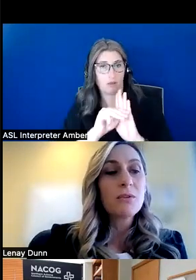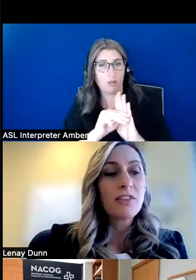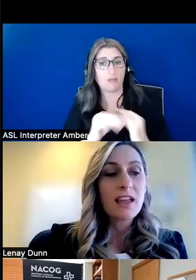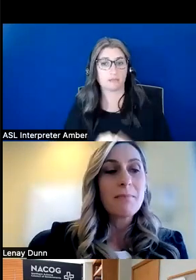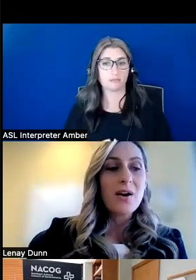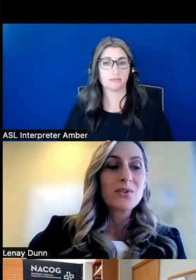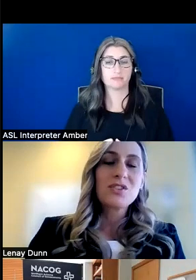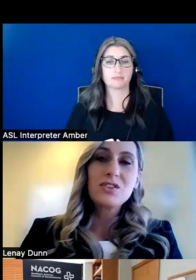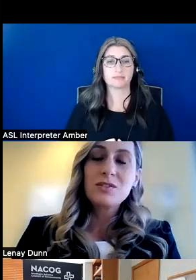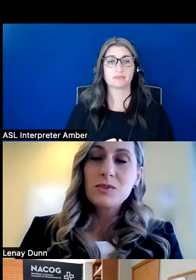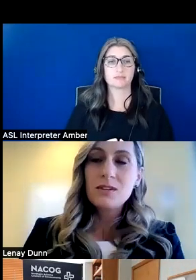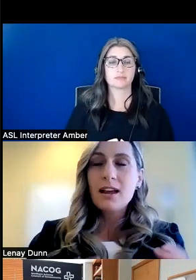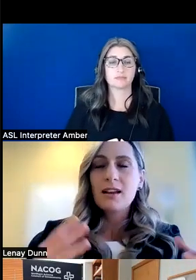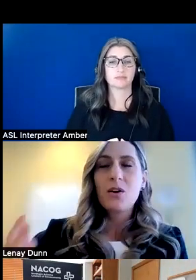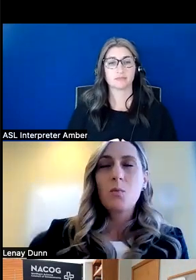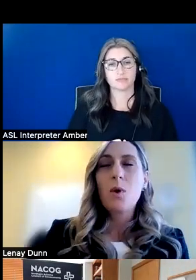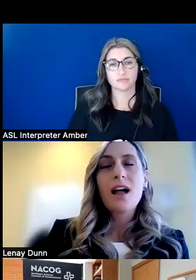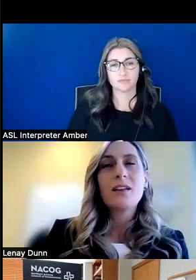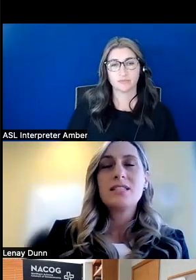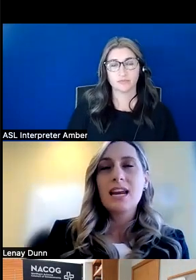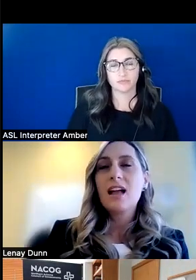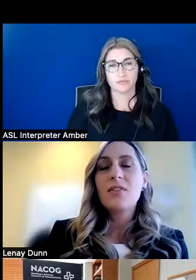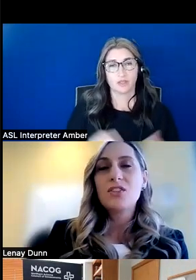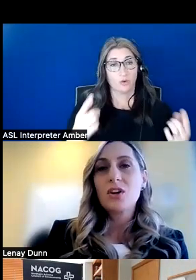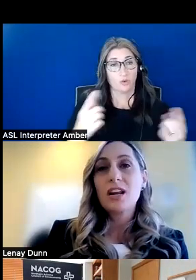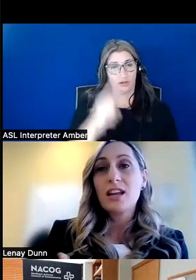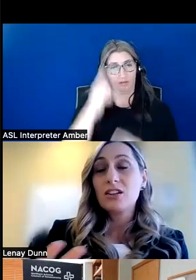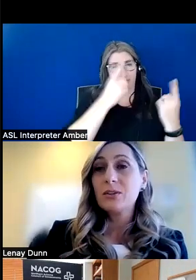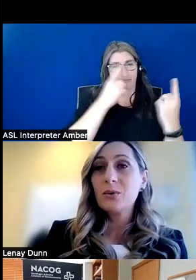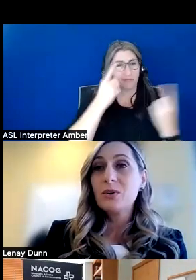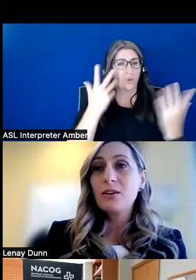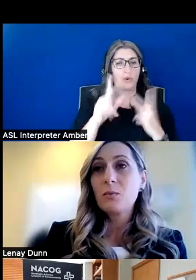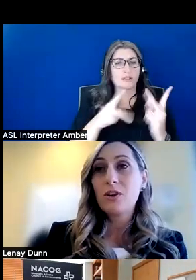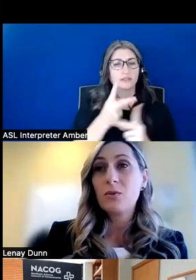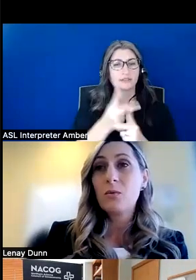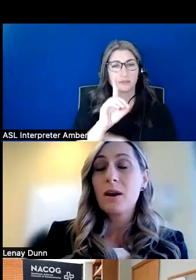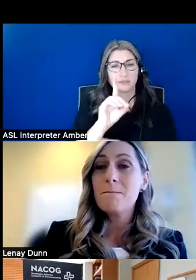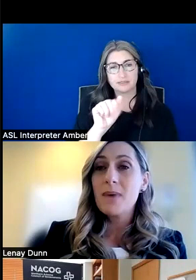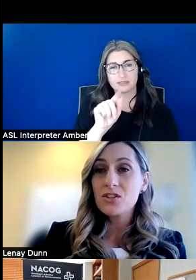When you think about what kind of data that you're going to include when you want to measure